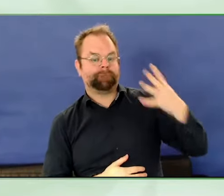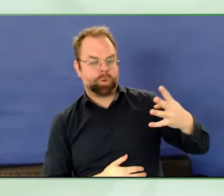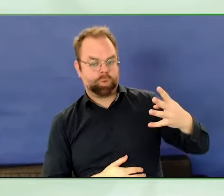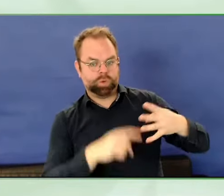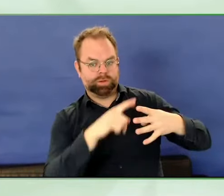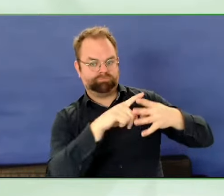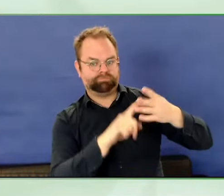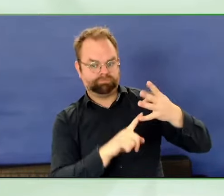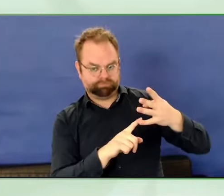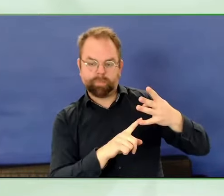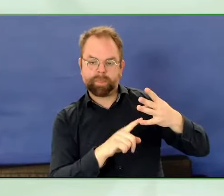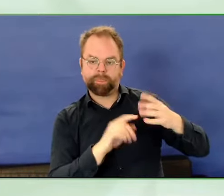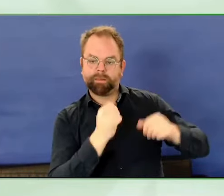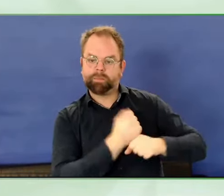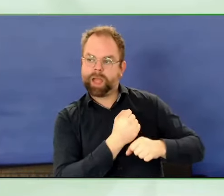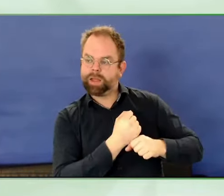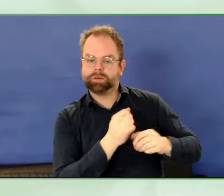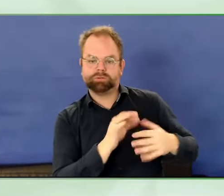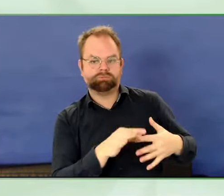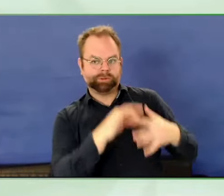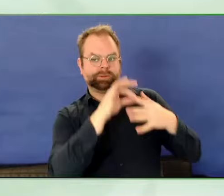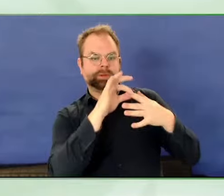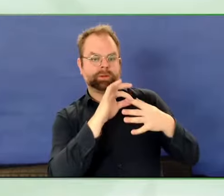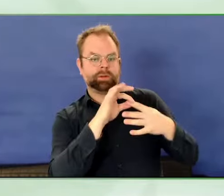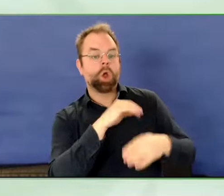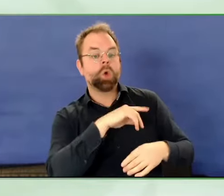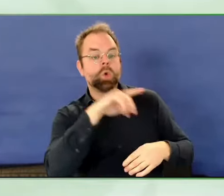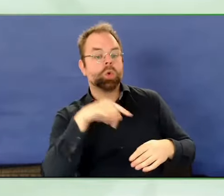to remove barriers to accessibility.